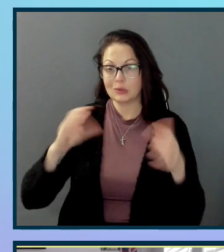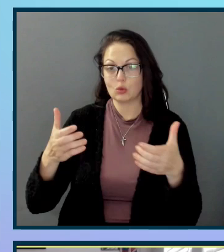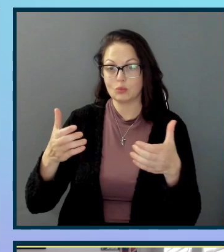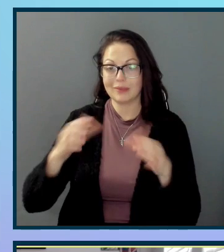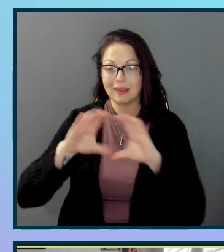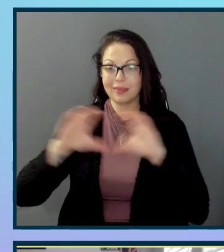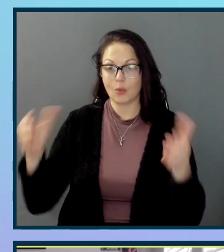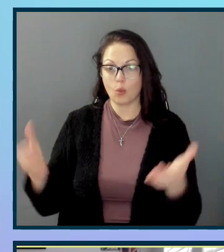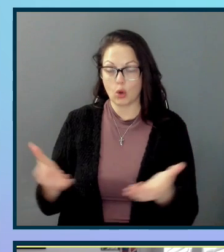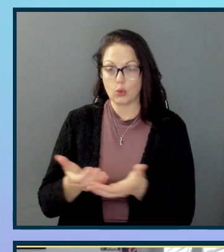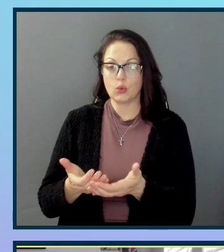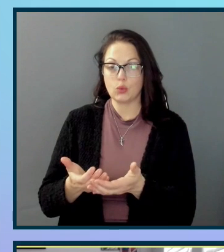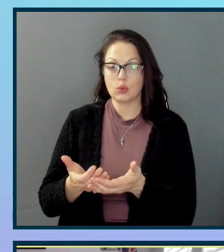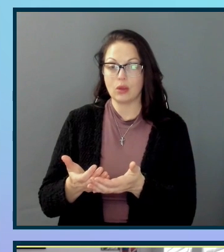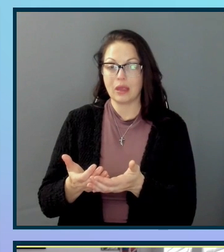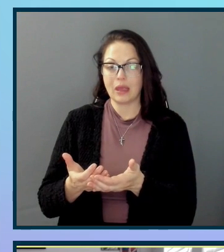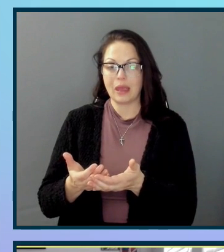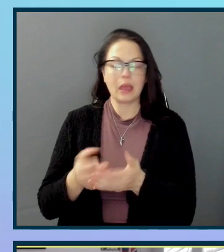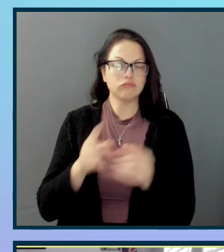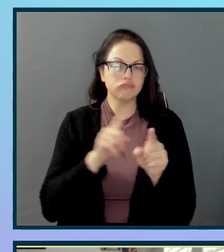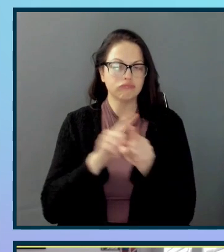And it's also worth noting that it's,